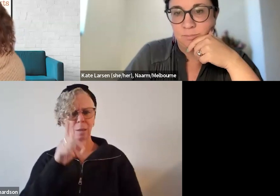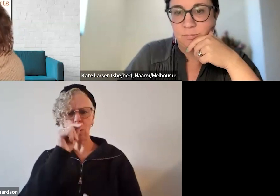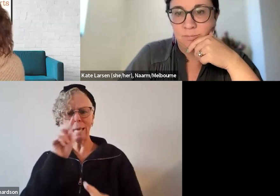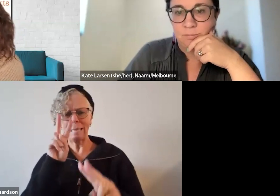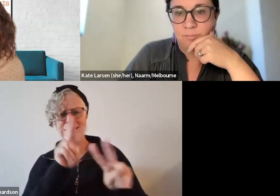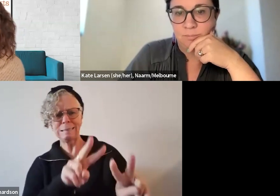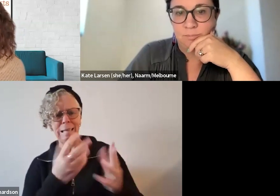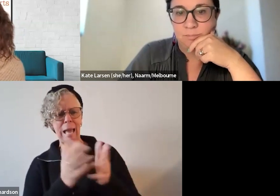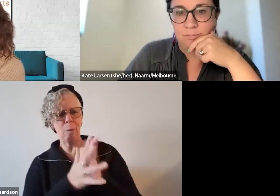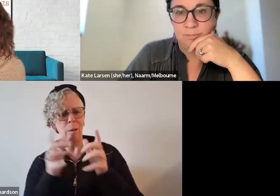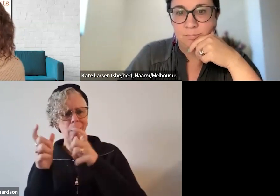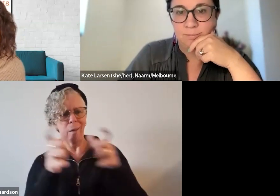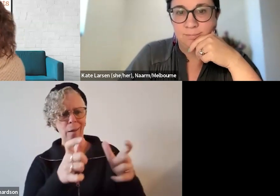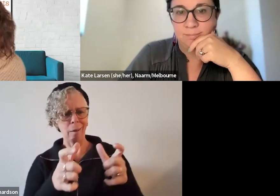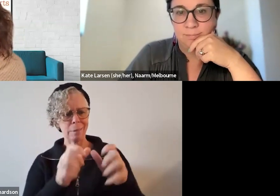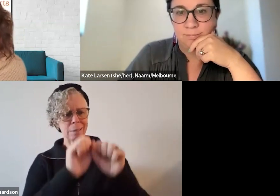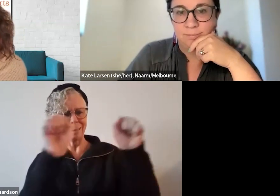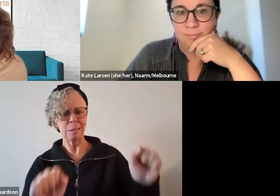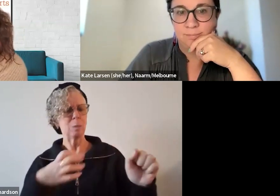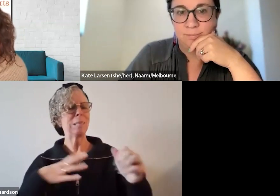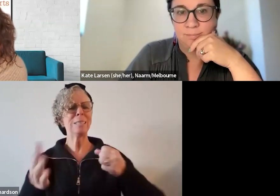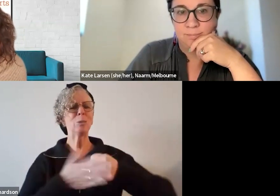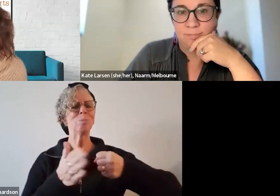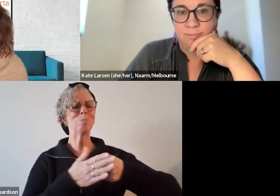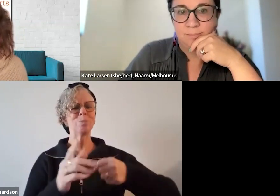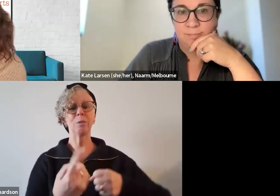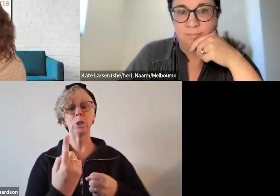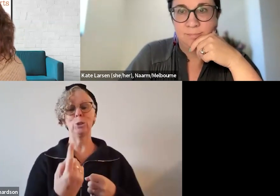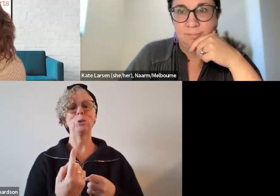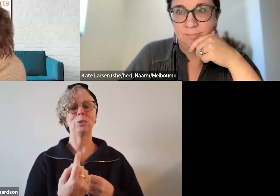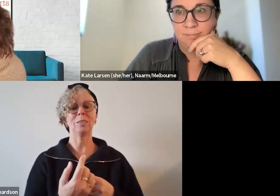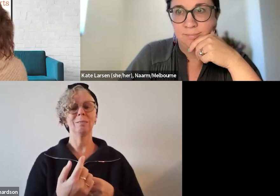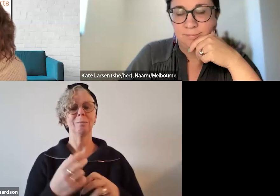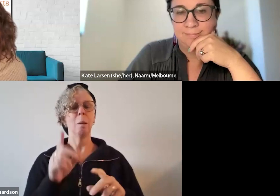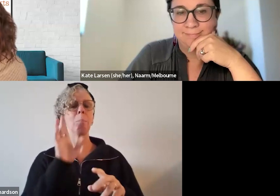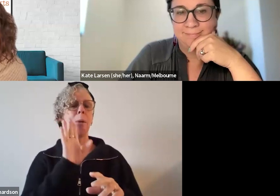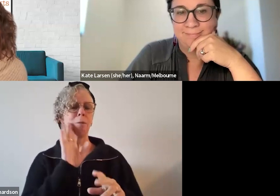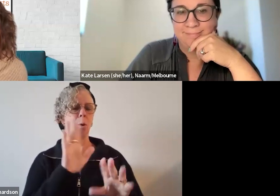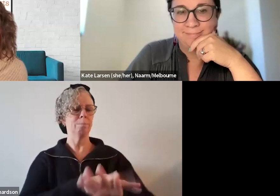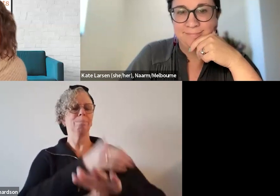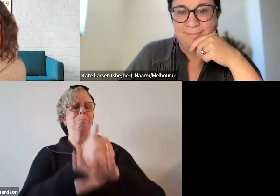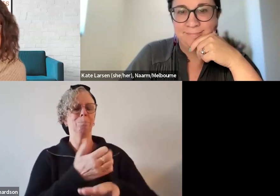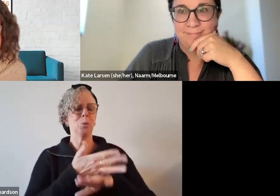systems before we kind of a bringing on more people, setting up more boards and kind of setting